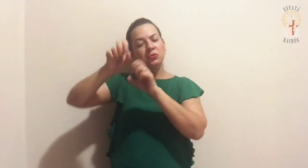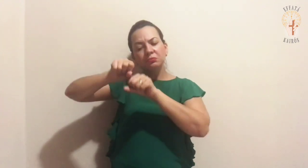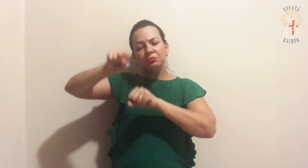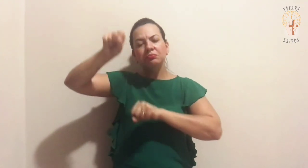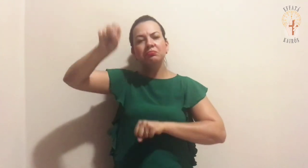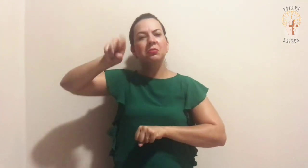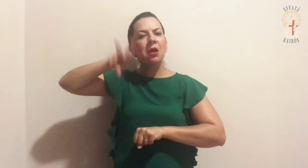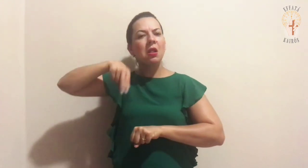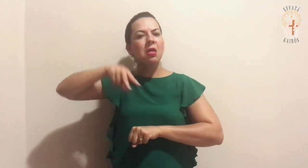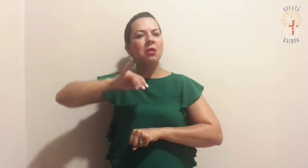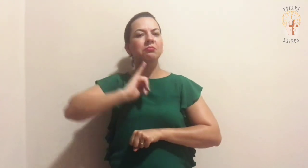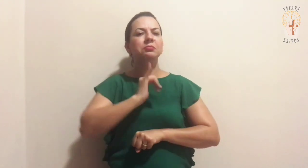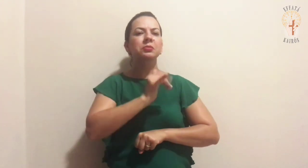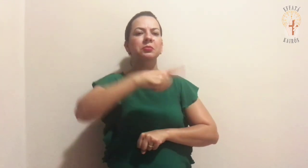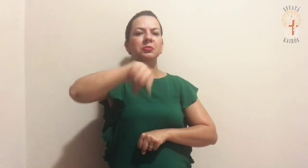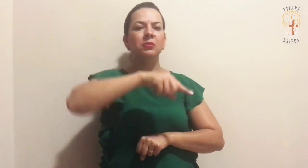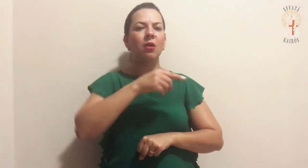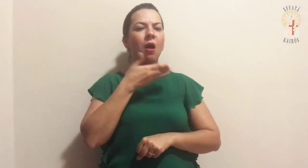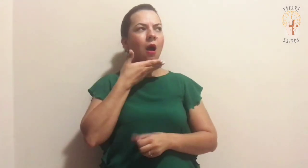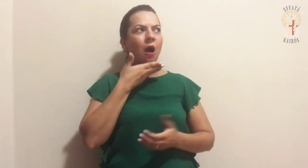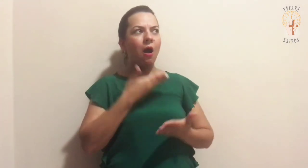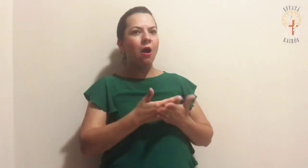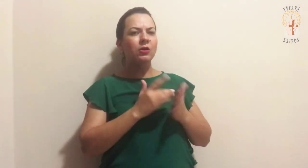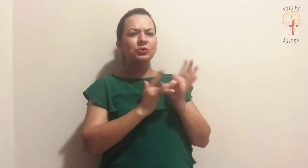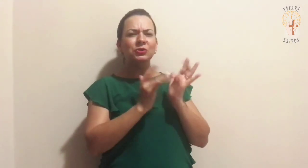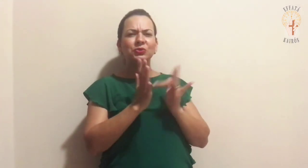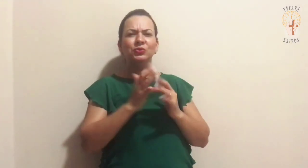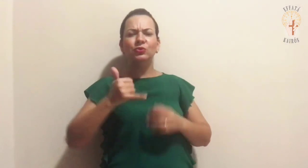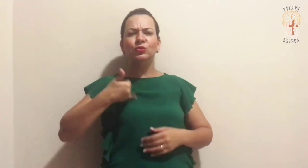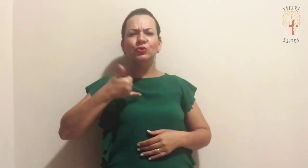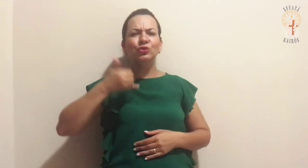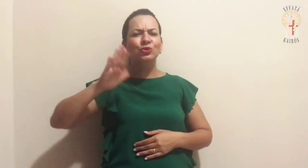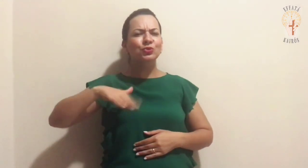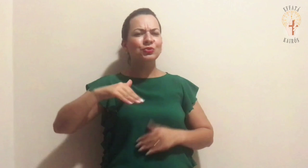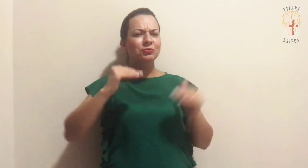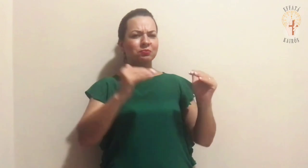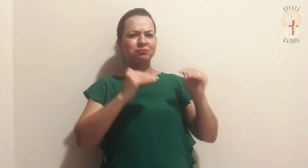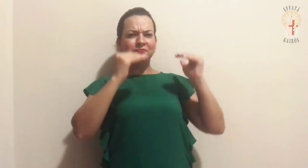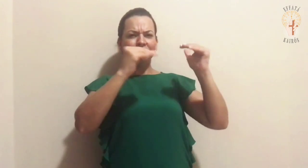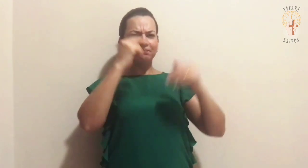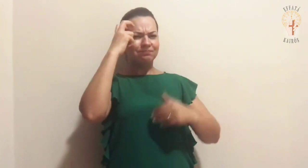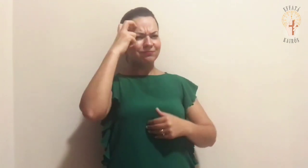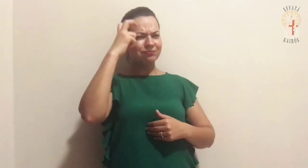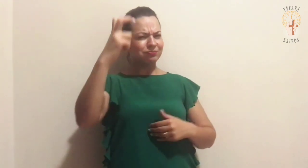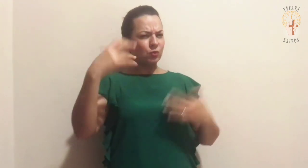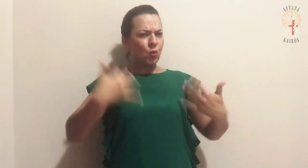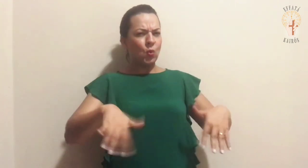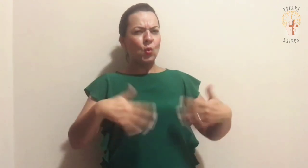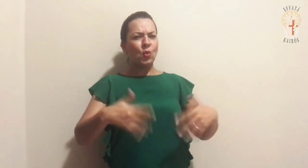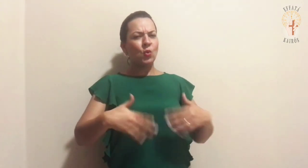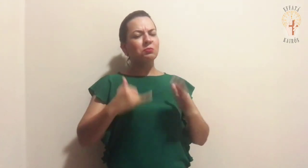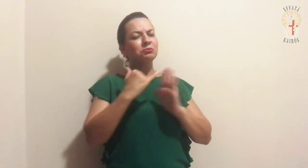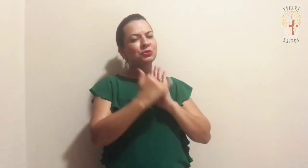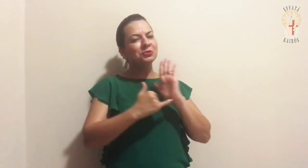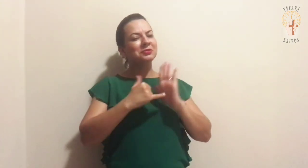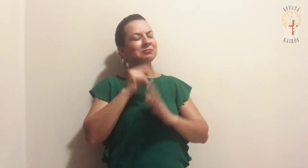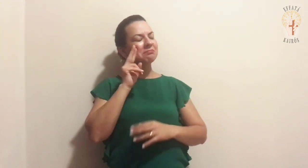The doctors of the law were amazed by the wisdom of the baby Jesus.